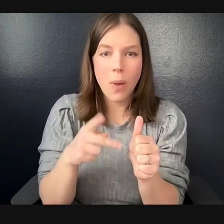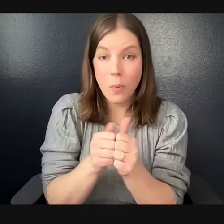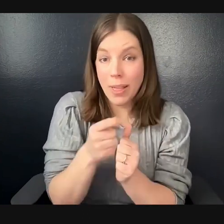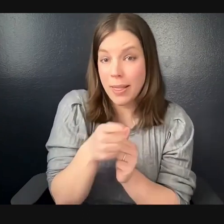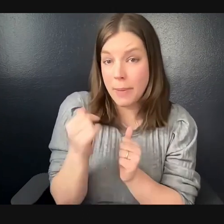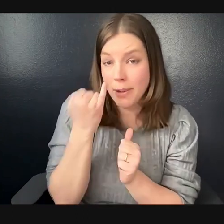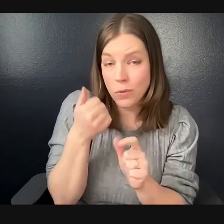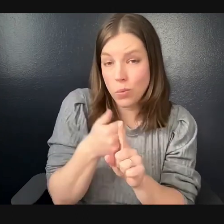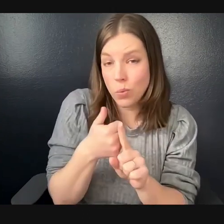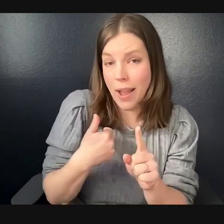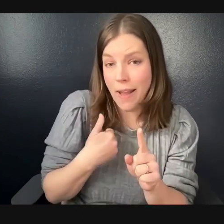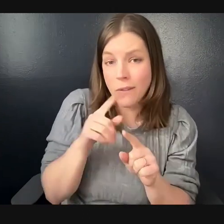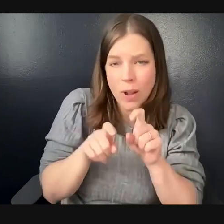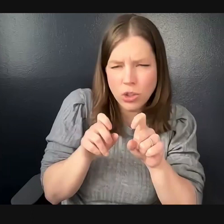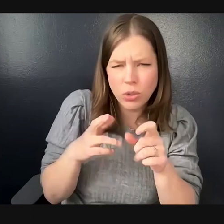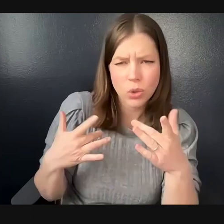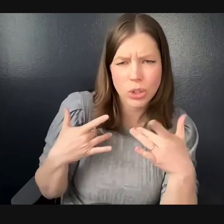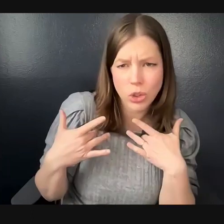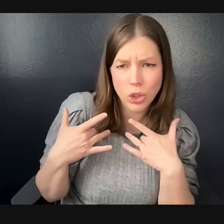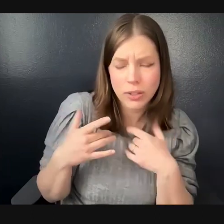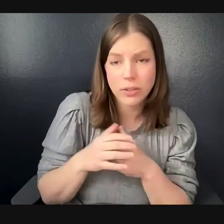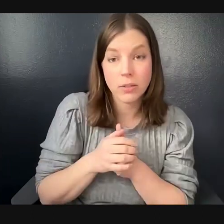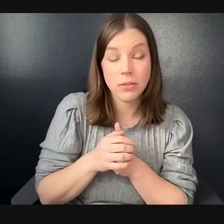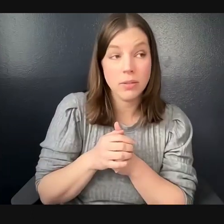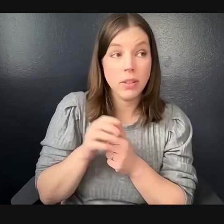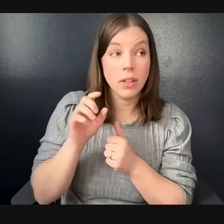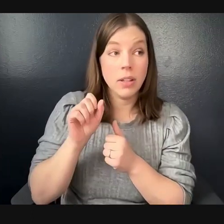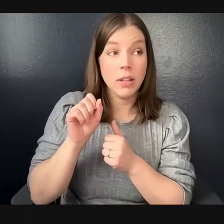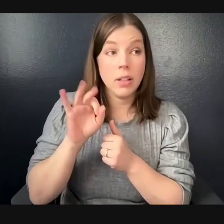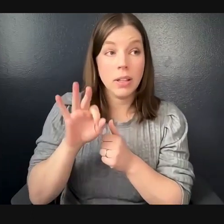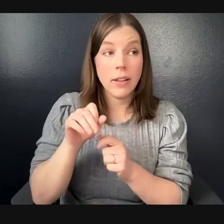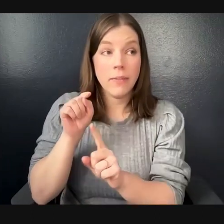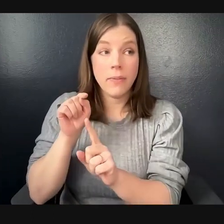and then follow up with them if you have questions or concerns.